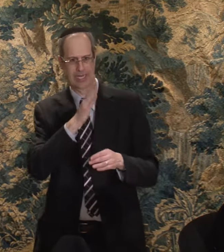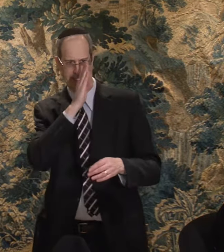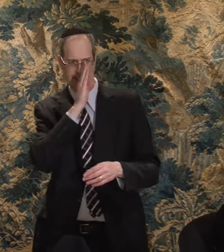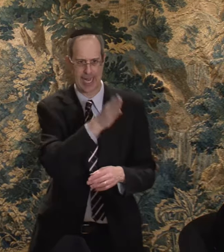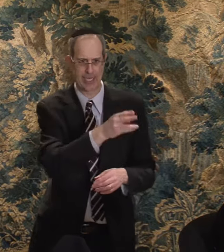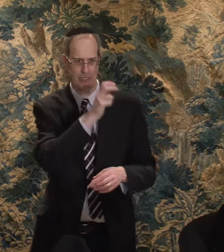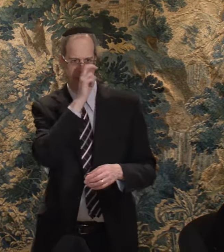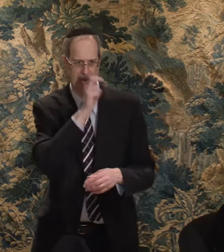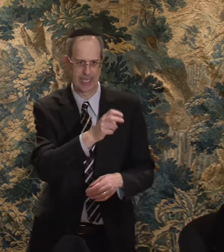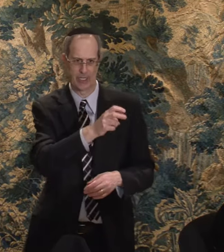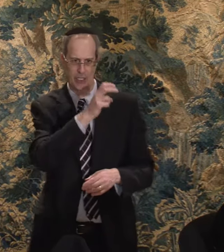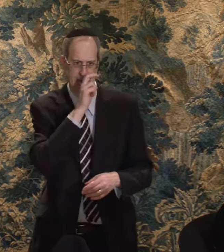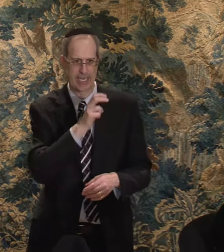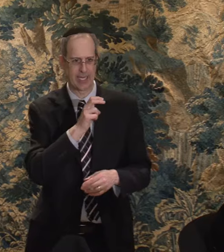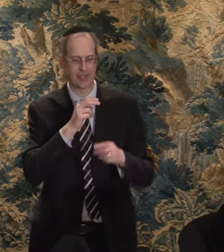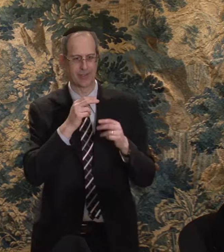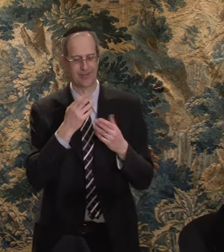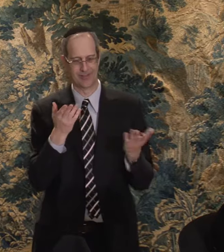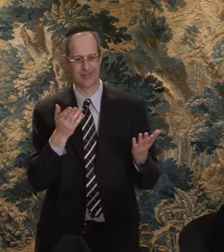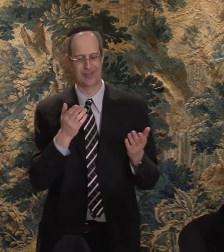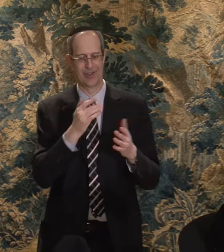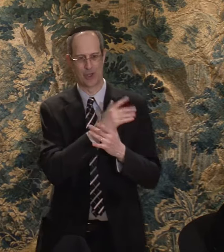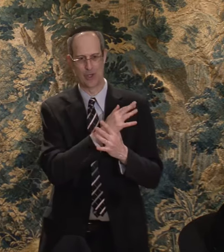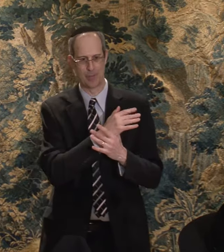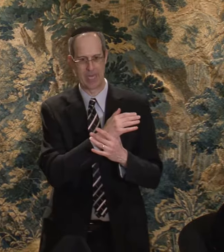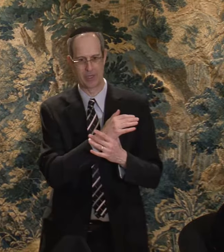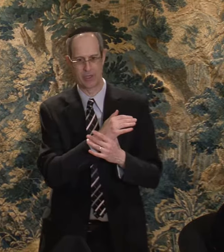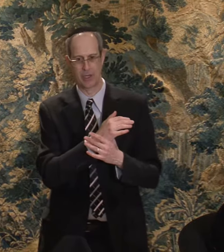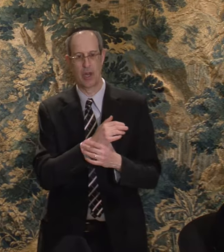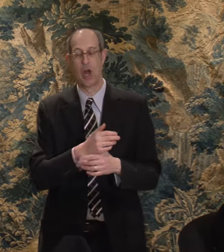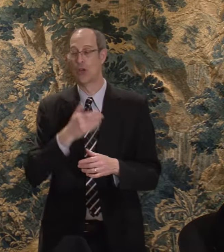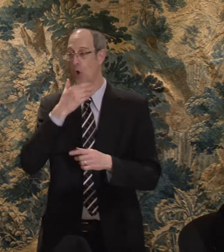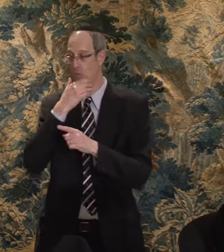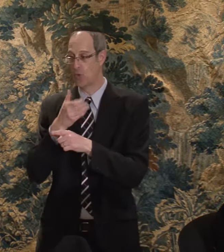say there so the row of sits the row of who's the robber the killer sits on the